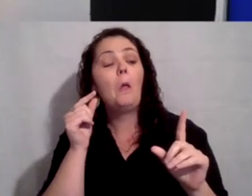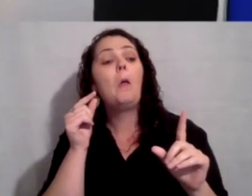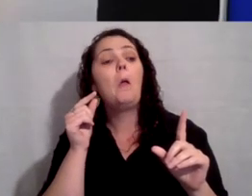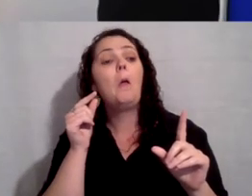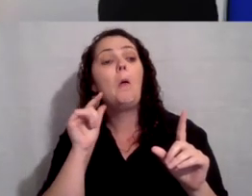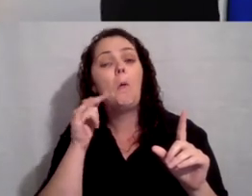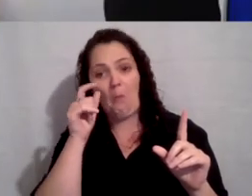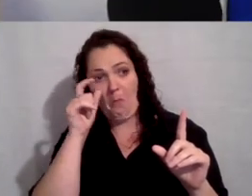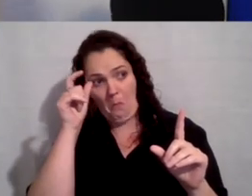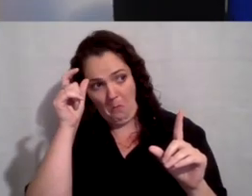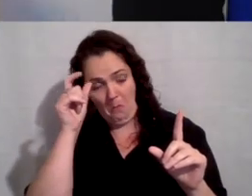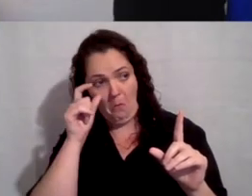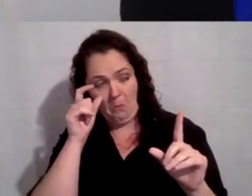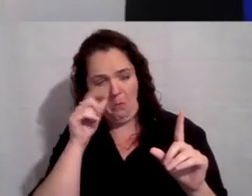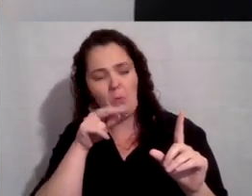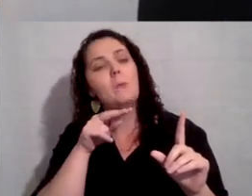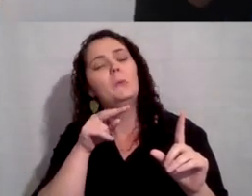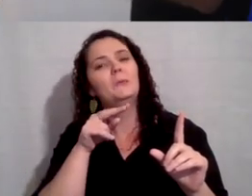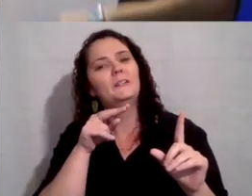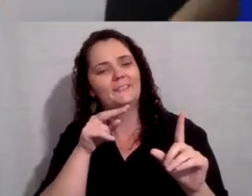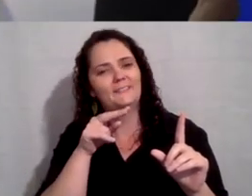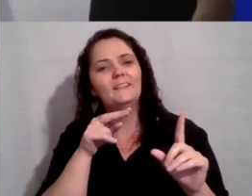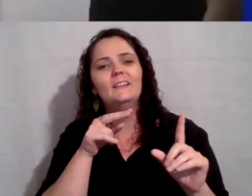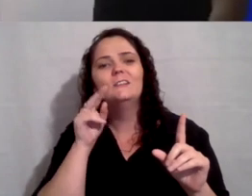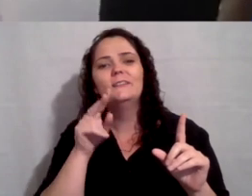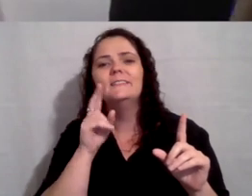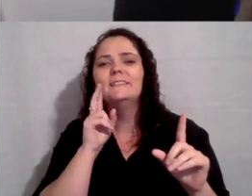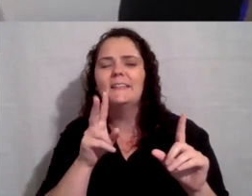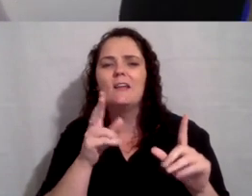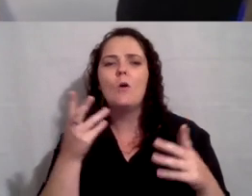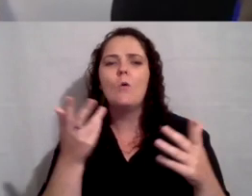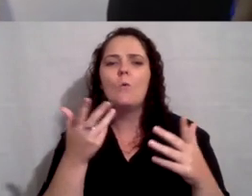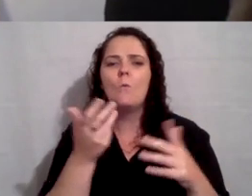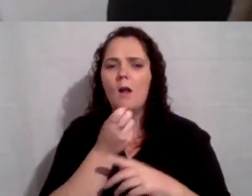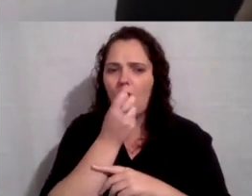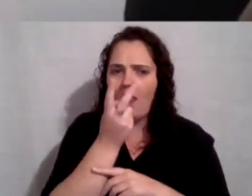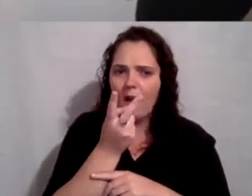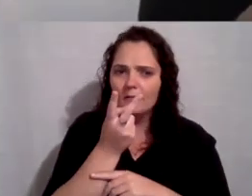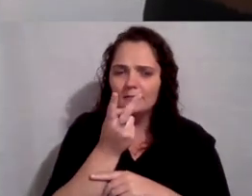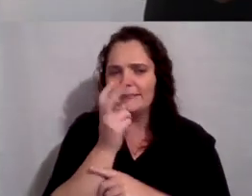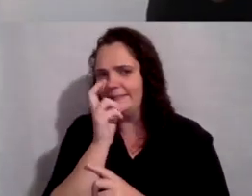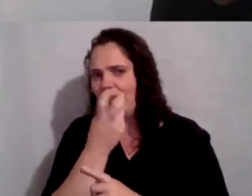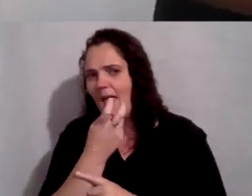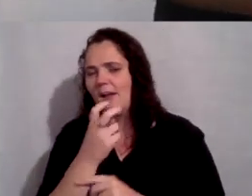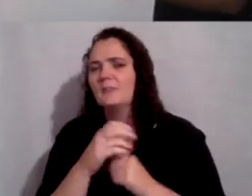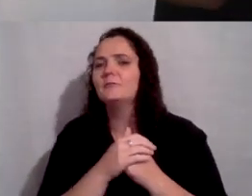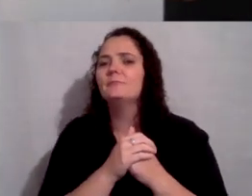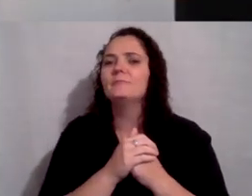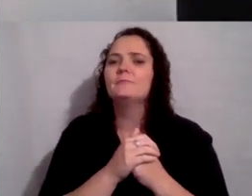your glasses up – but otherwise squint your eyes down so what you're seeing is the pattern of light and dark rather than the detail